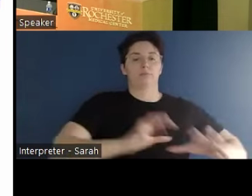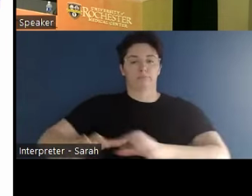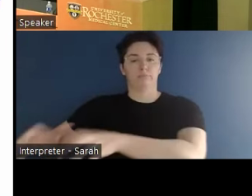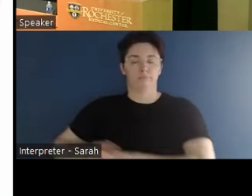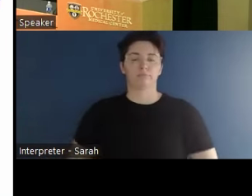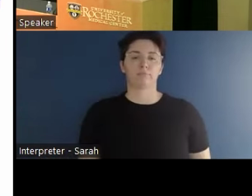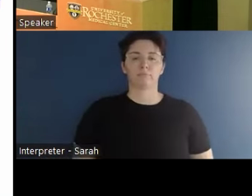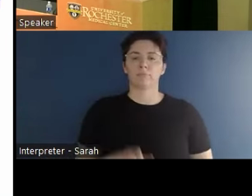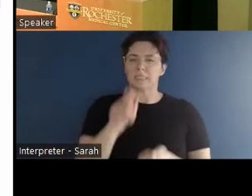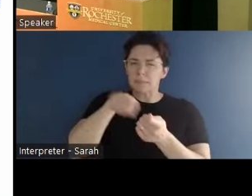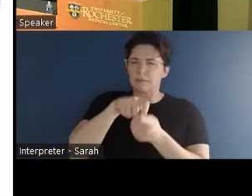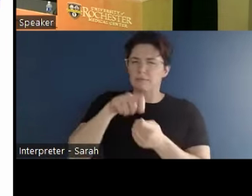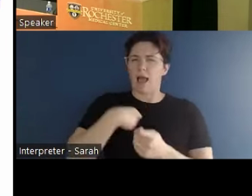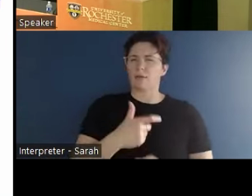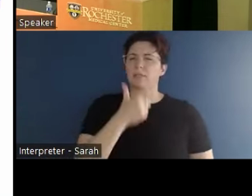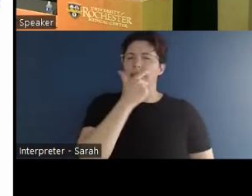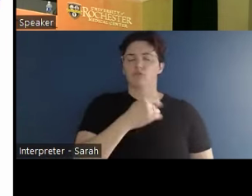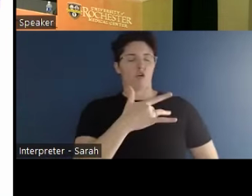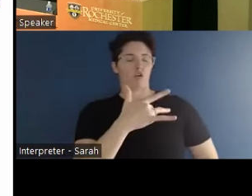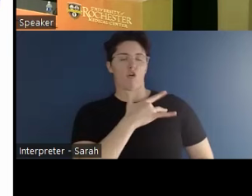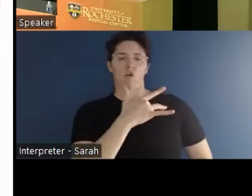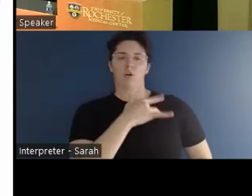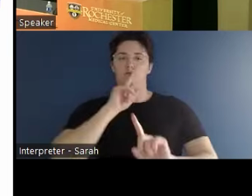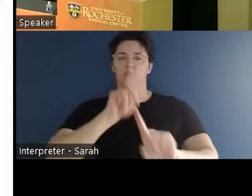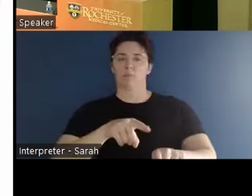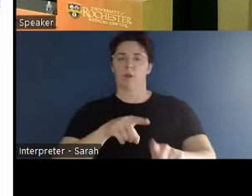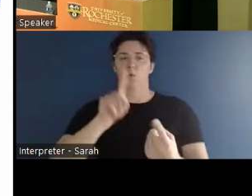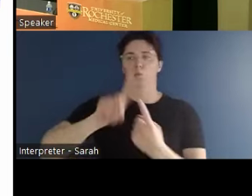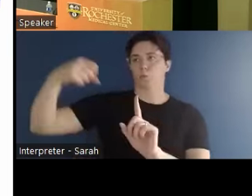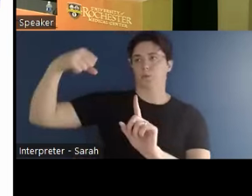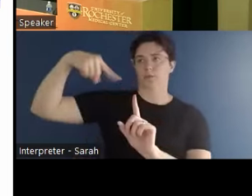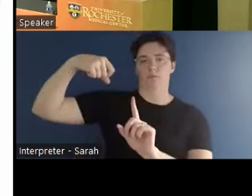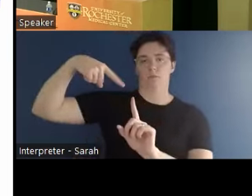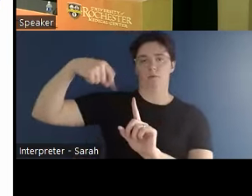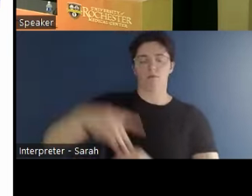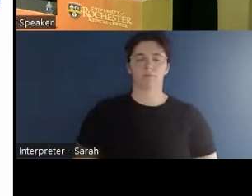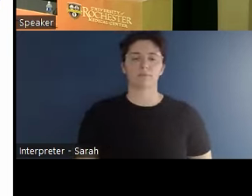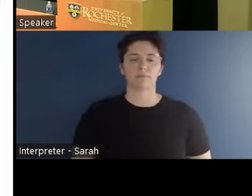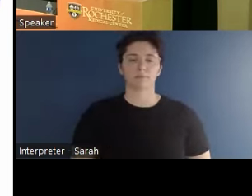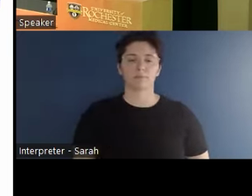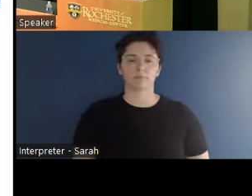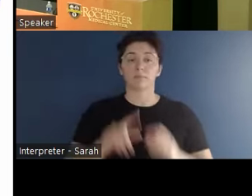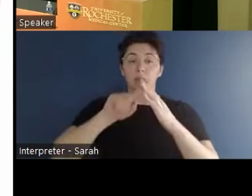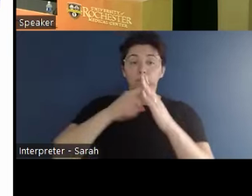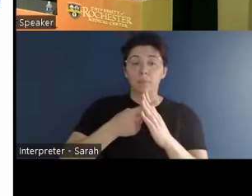interested in the cardiac orienting resp response to the stimuli which is that initial deceleration